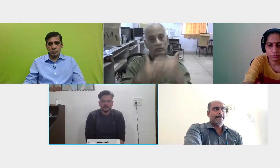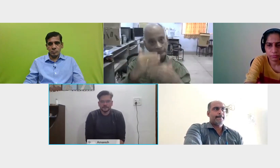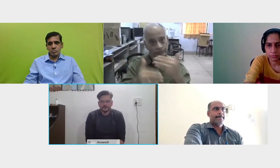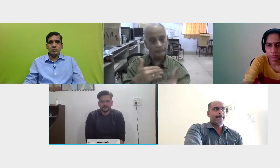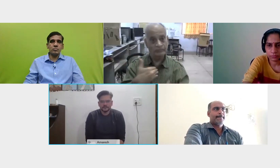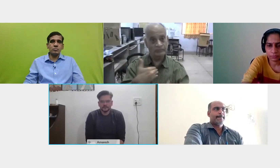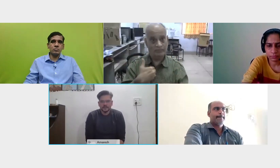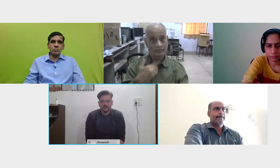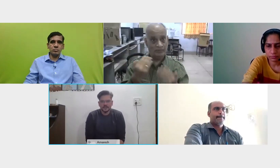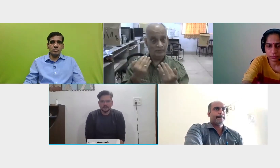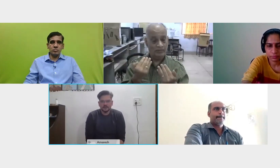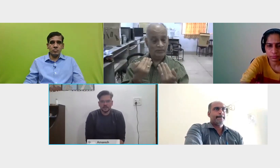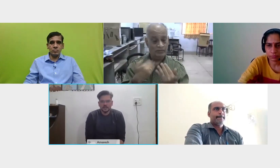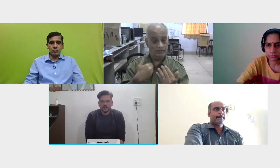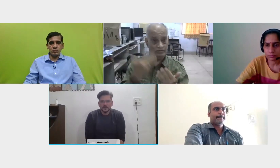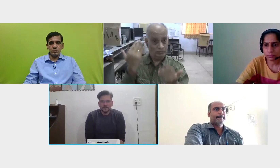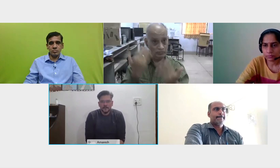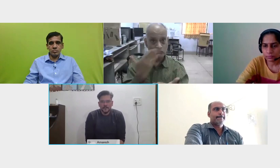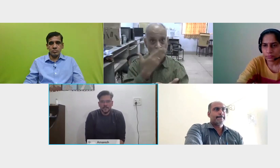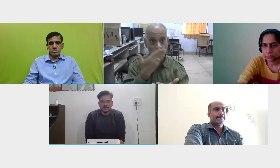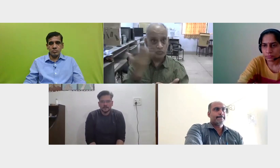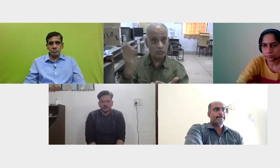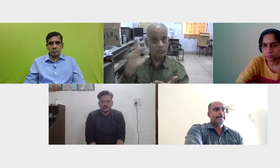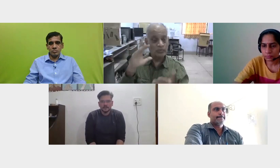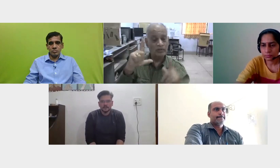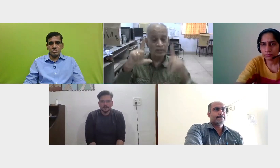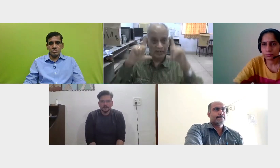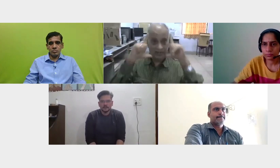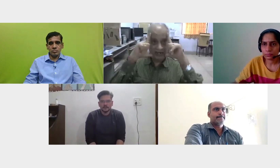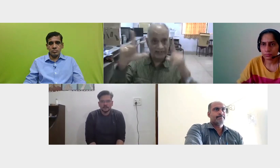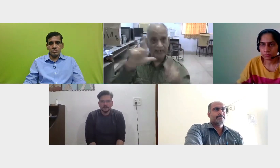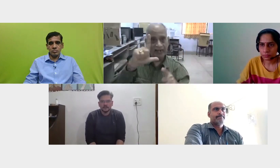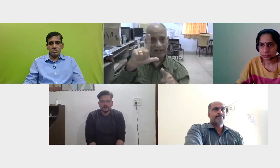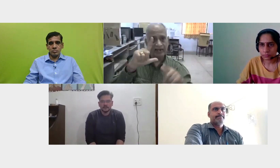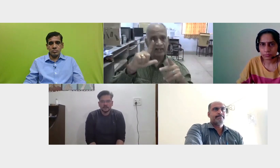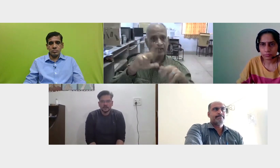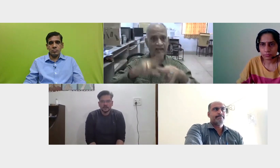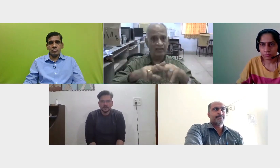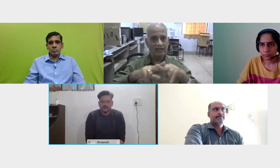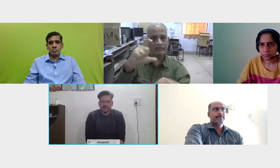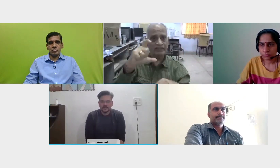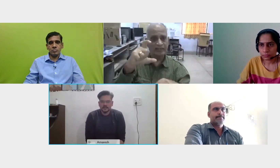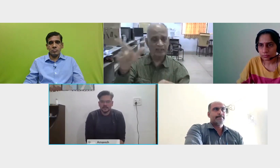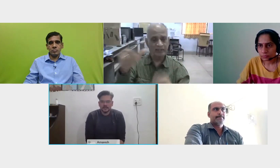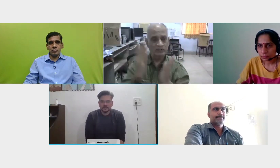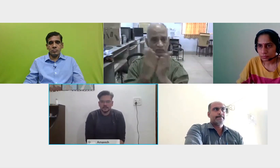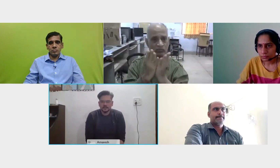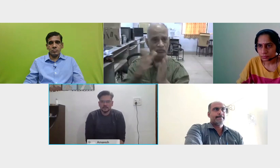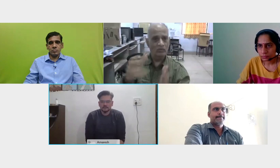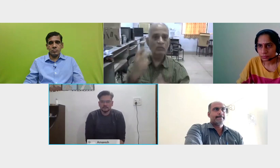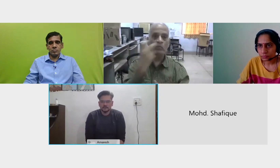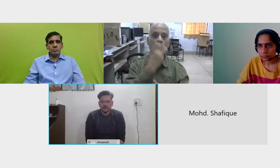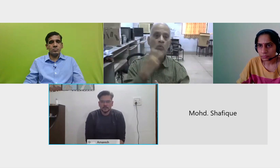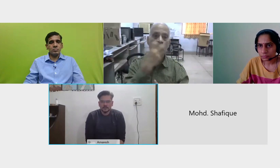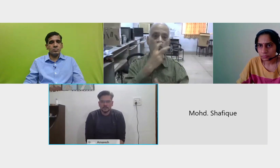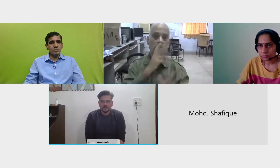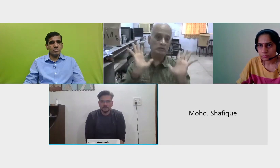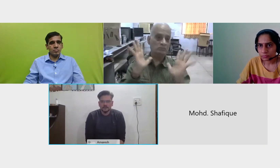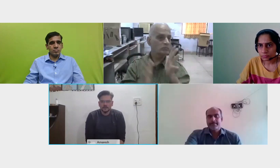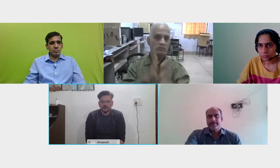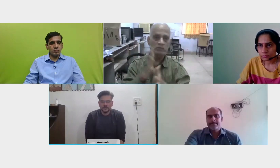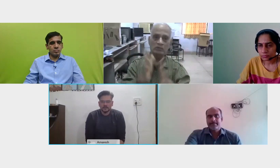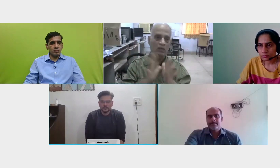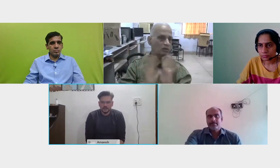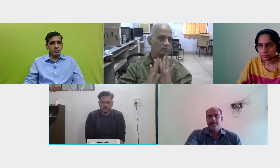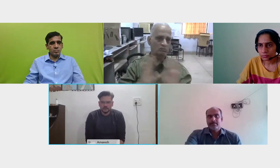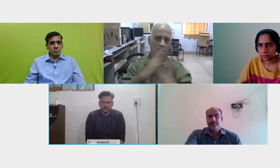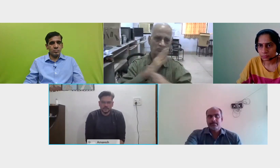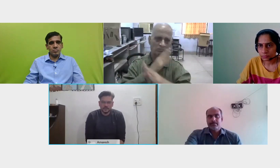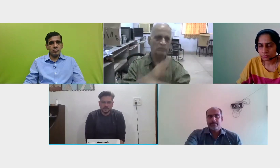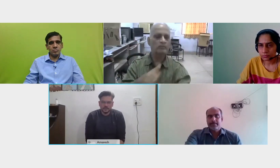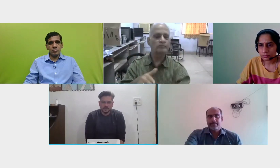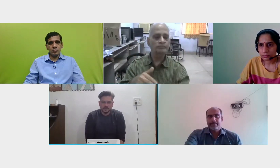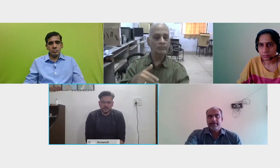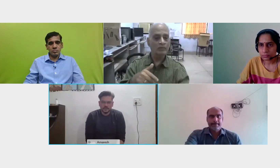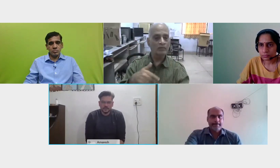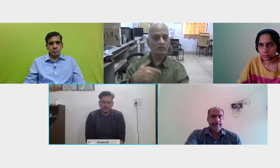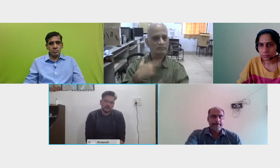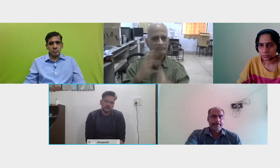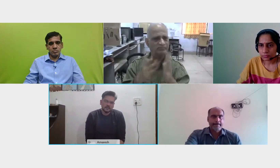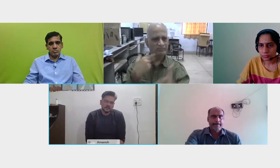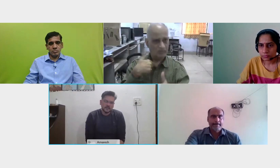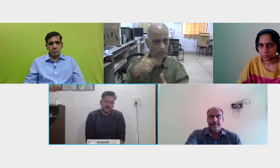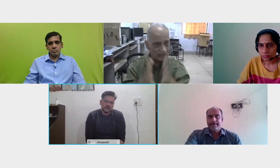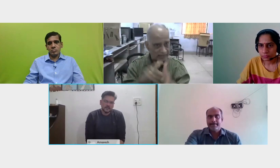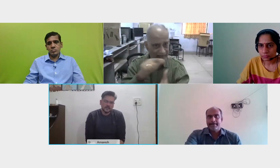little different. Later on, I studied at Little Flower Convent School in Chennai where sign